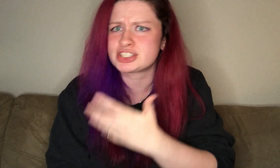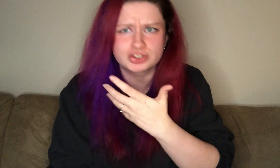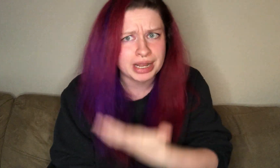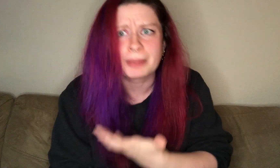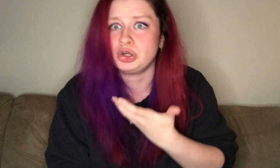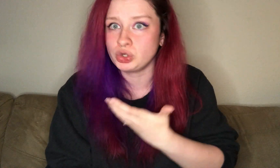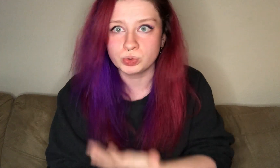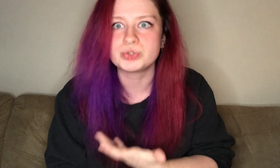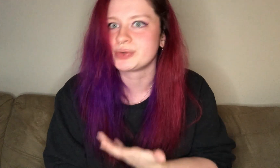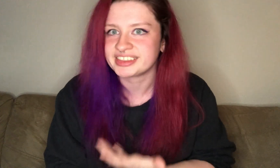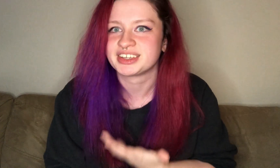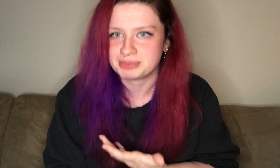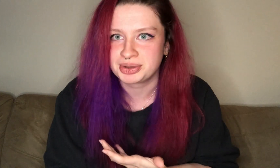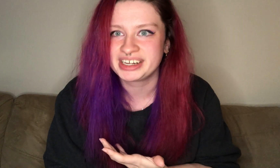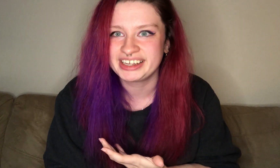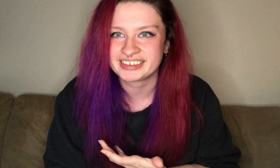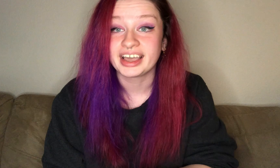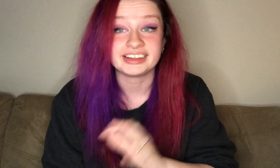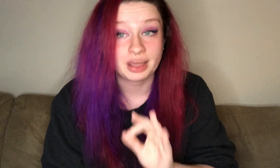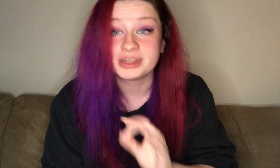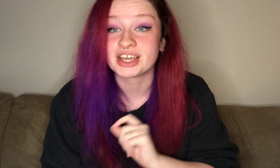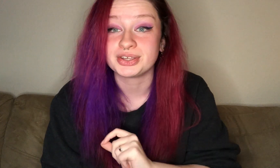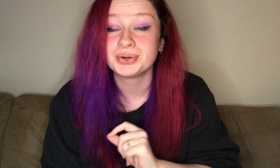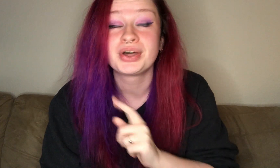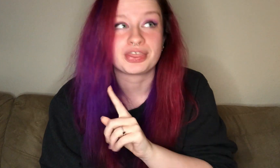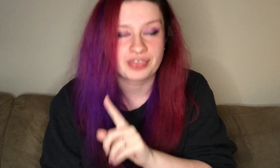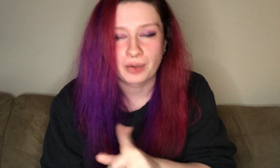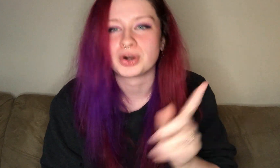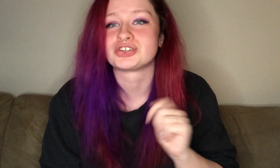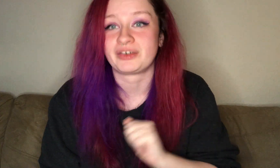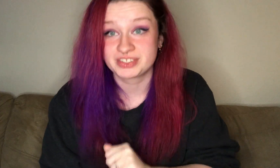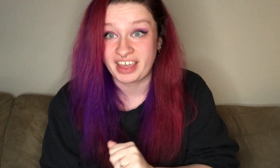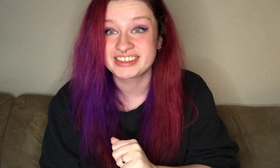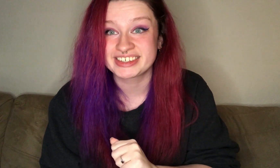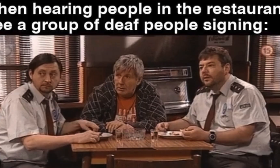straight-up news within the community and let me tell you that word travels fast